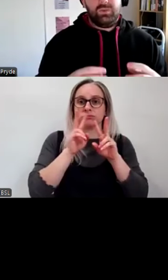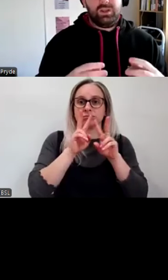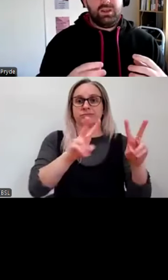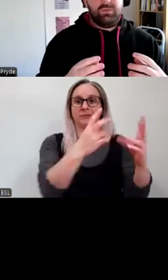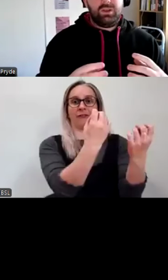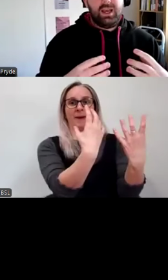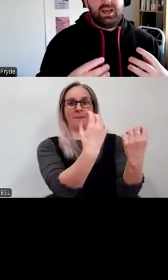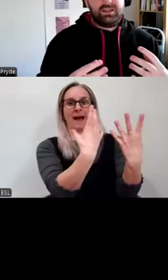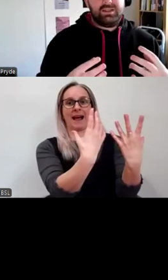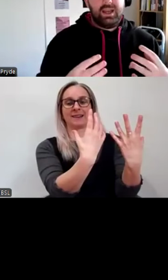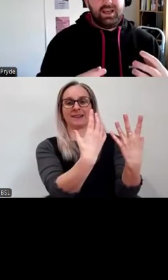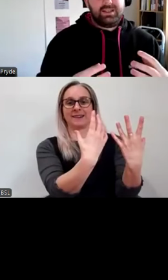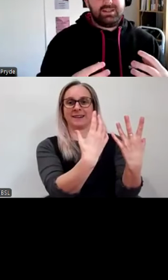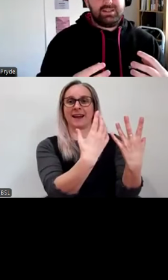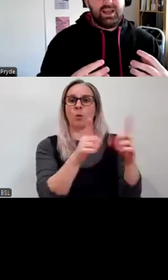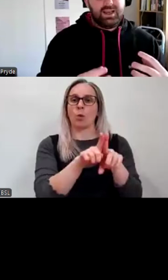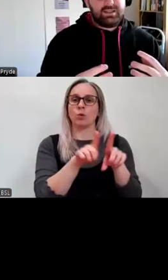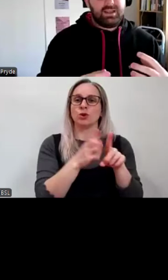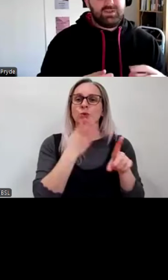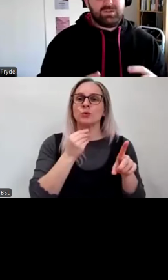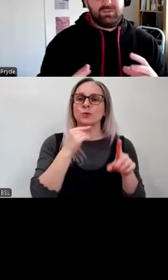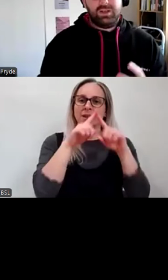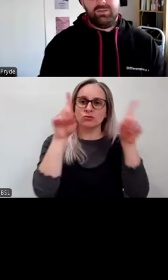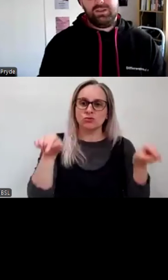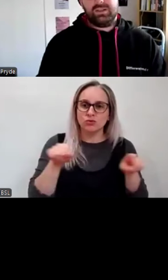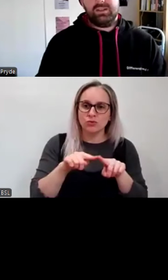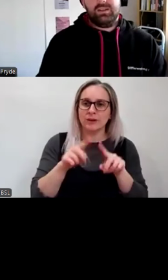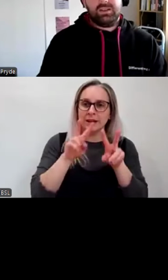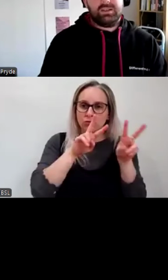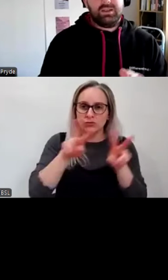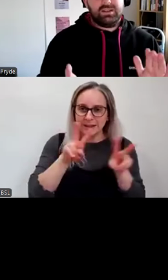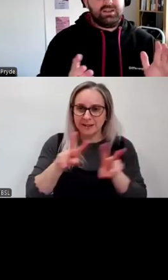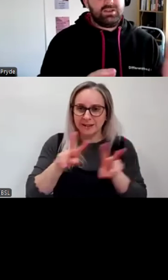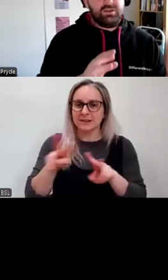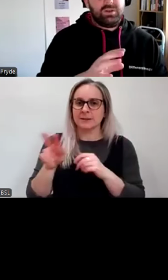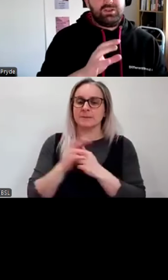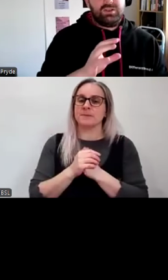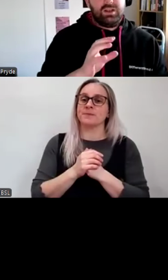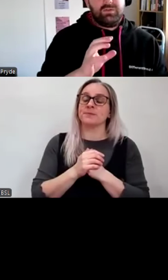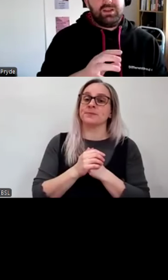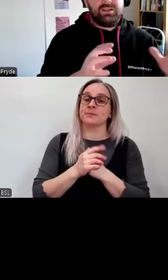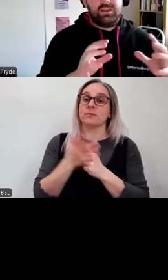When we look at visual impairments, this is a condition which affects